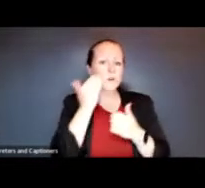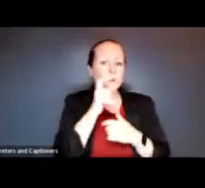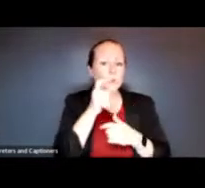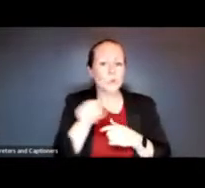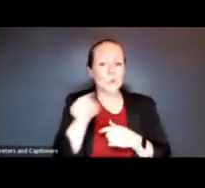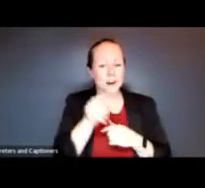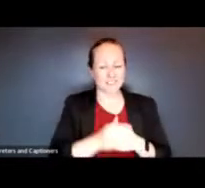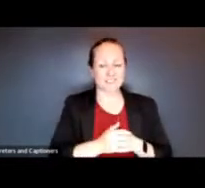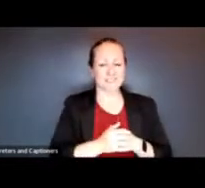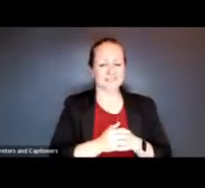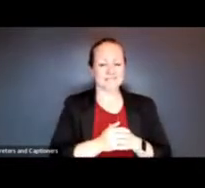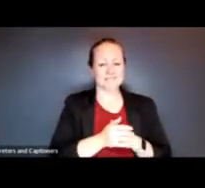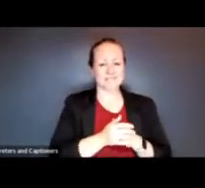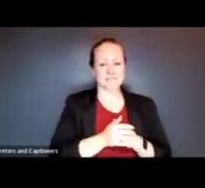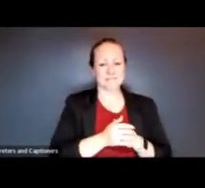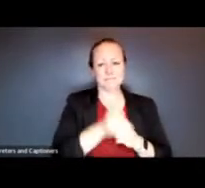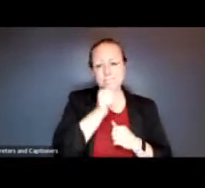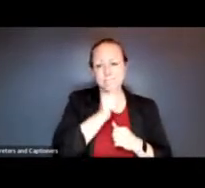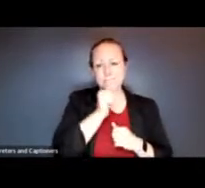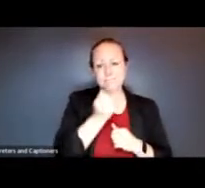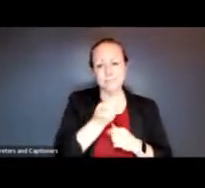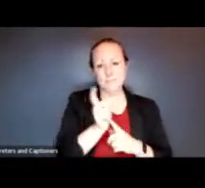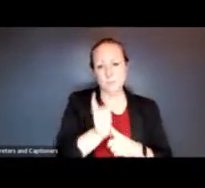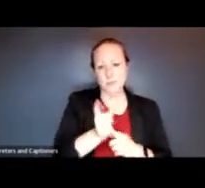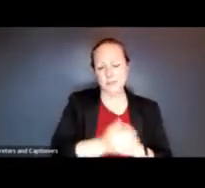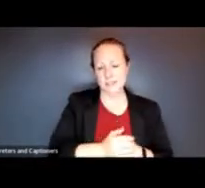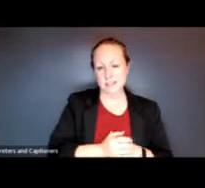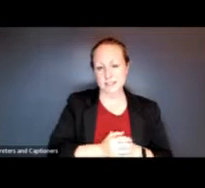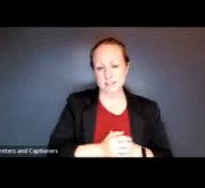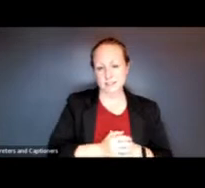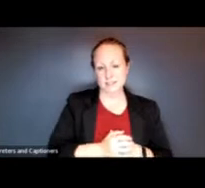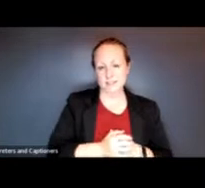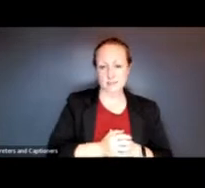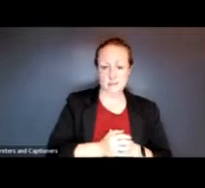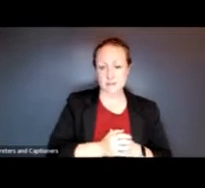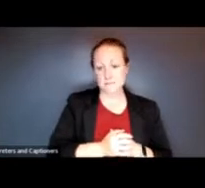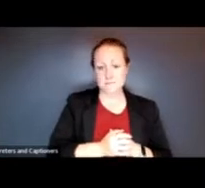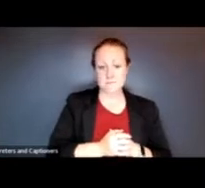gonna give it a few minutes. And I right now it could change but